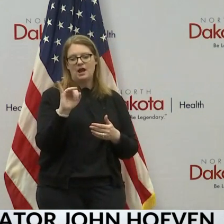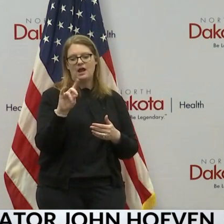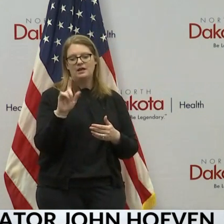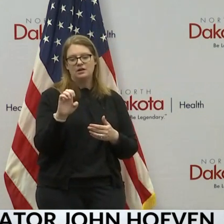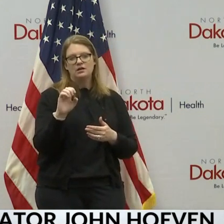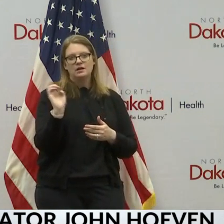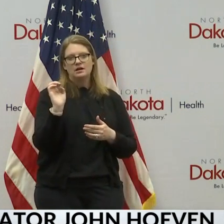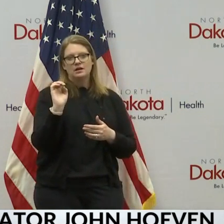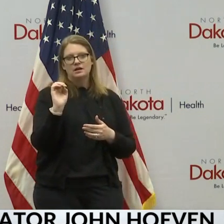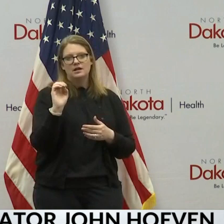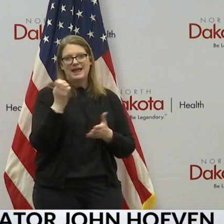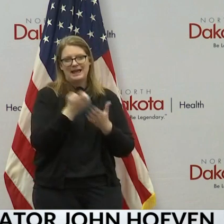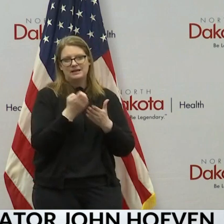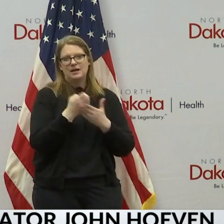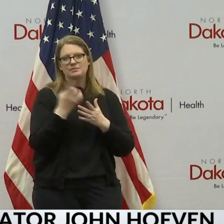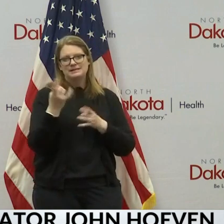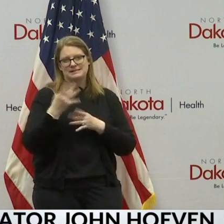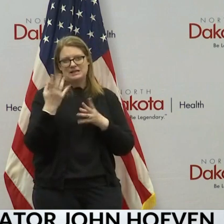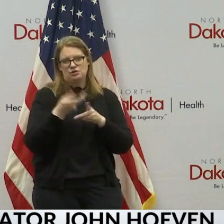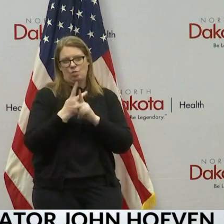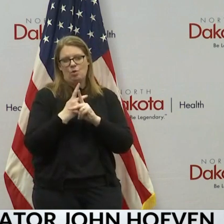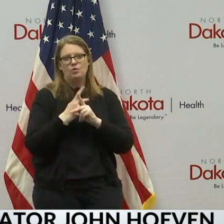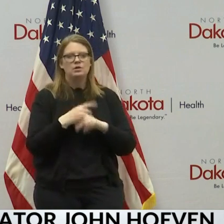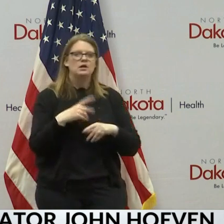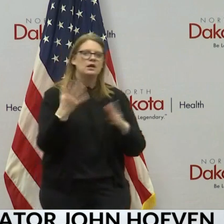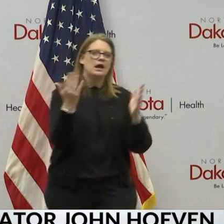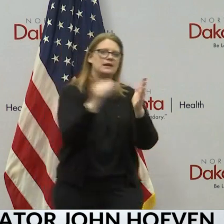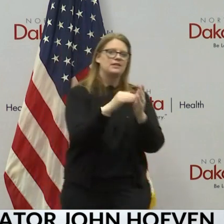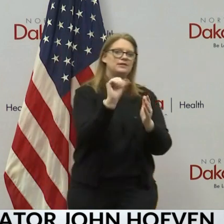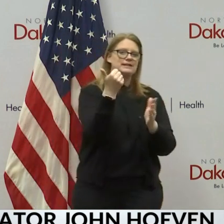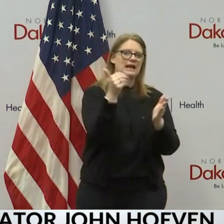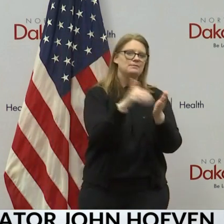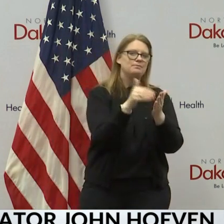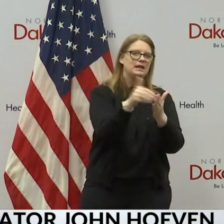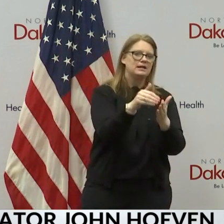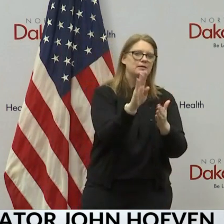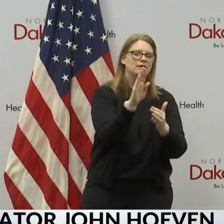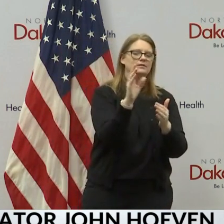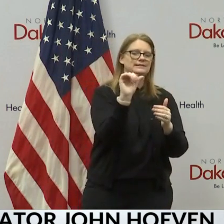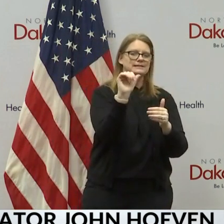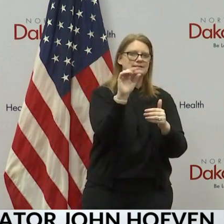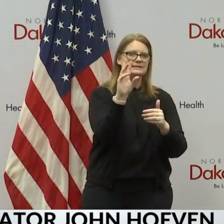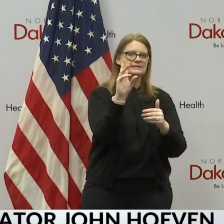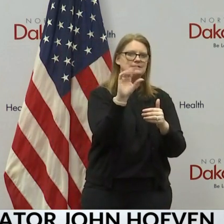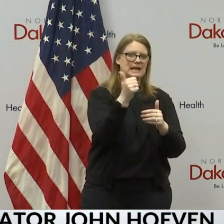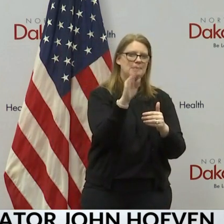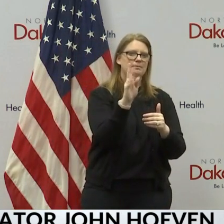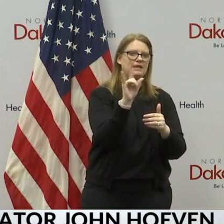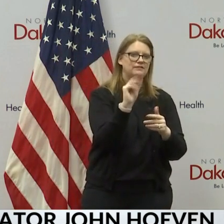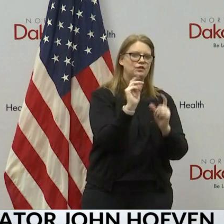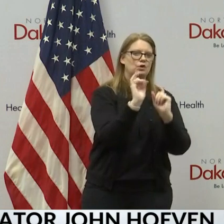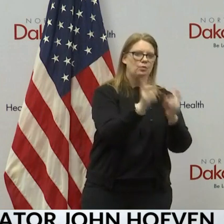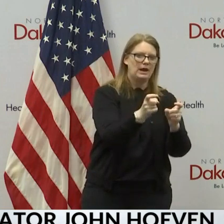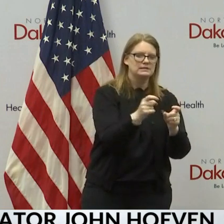THOSE SMALLER BUSINESSES. THERE IS ECONOMIC INJURY